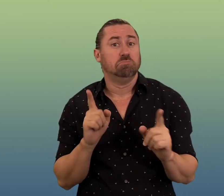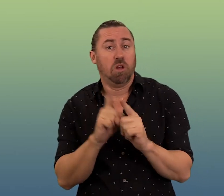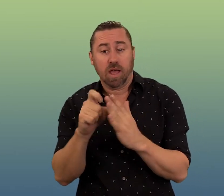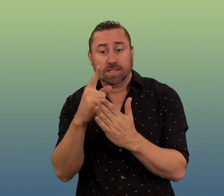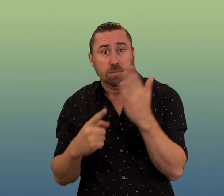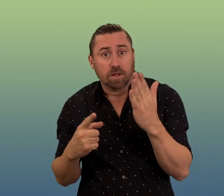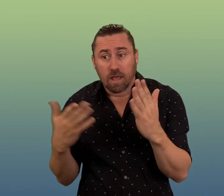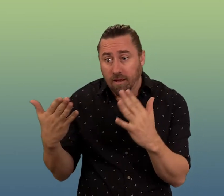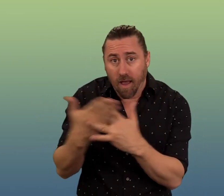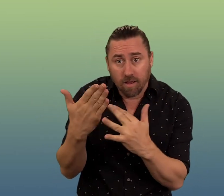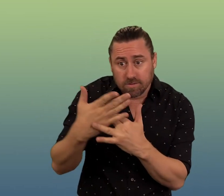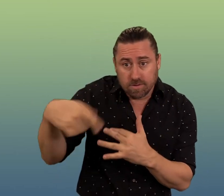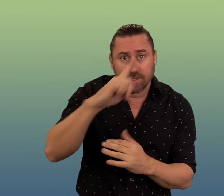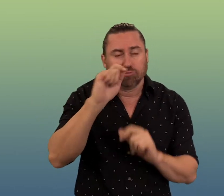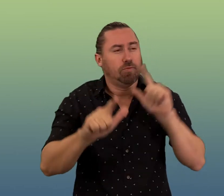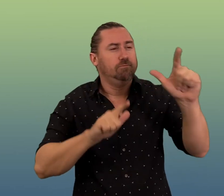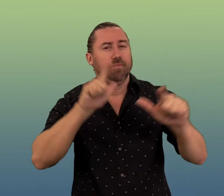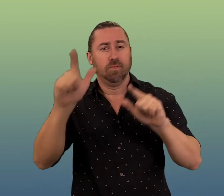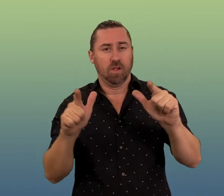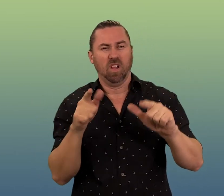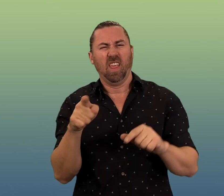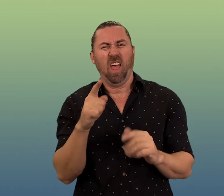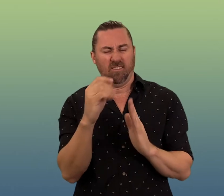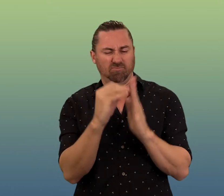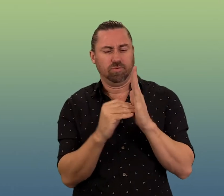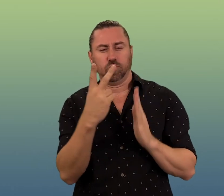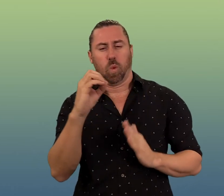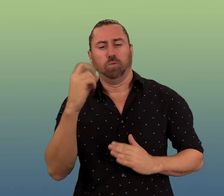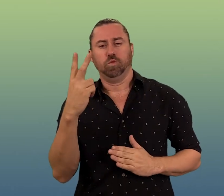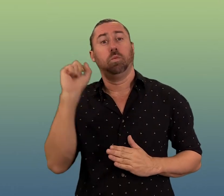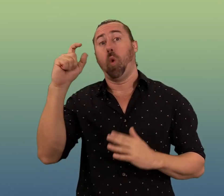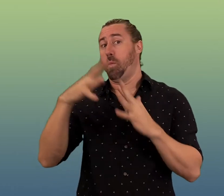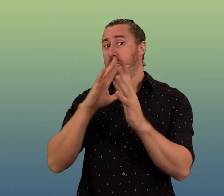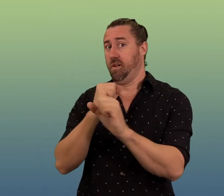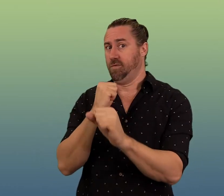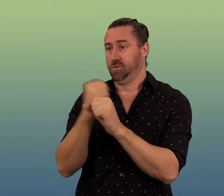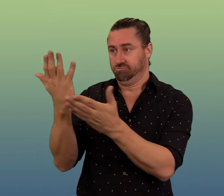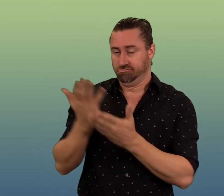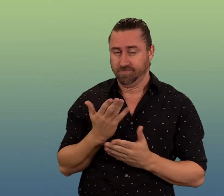Disability Standards for Accessible Public Transport, 2002 Commonwealth,